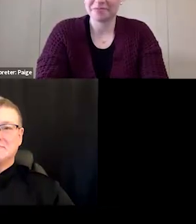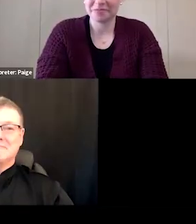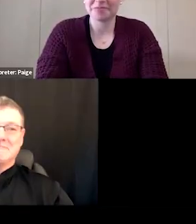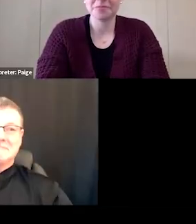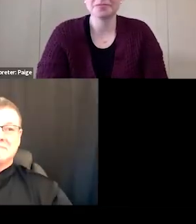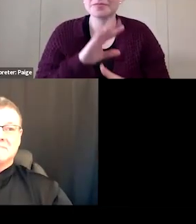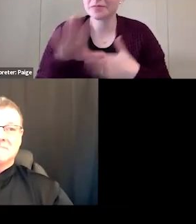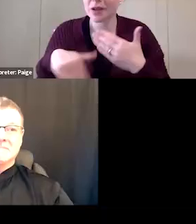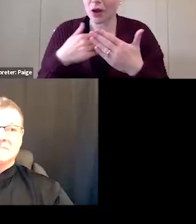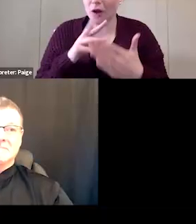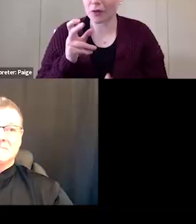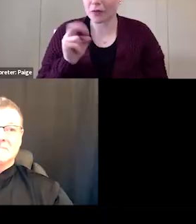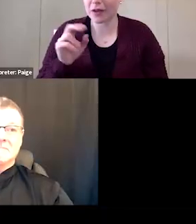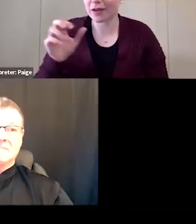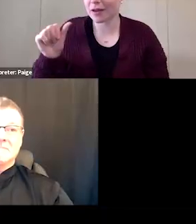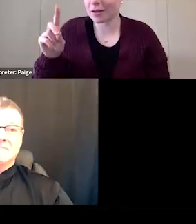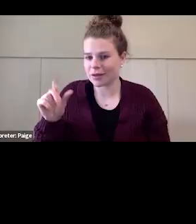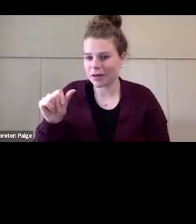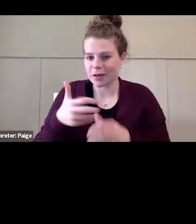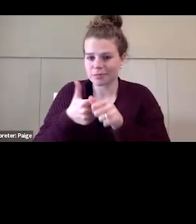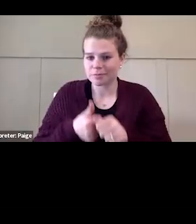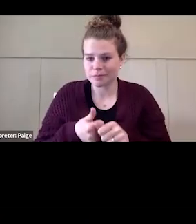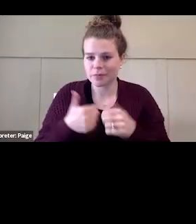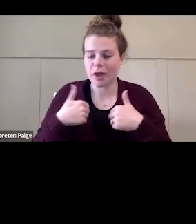and we do have a wheelchair lift in all of the vans.